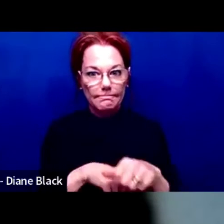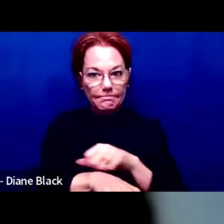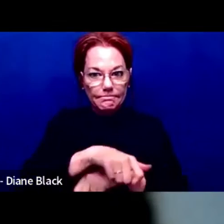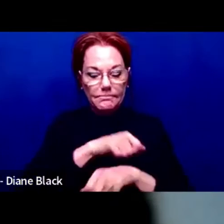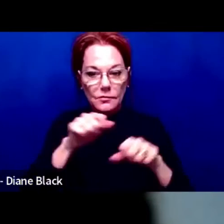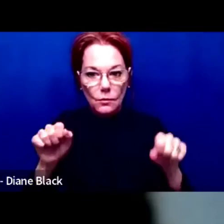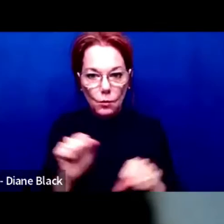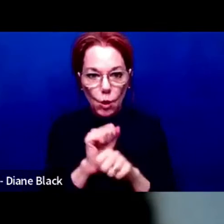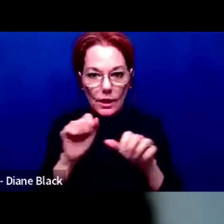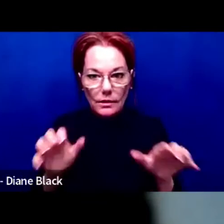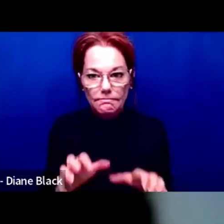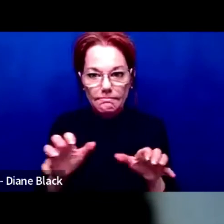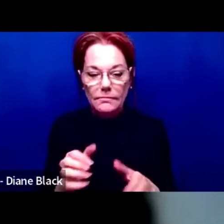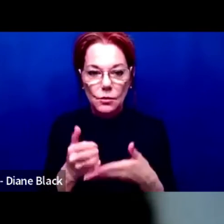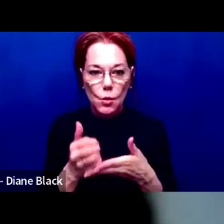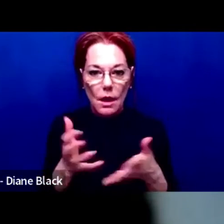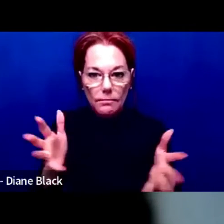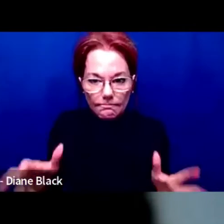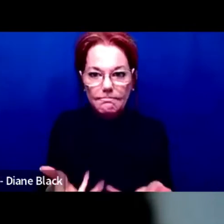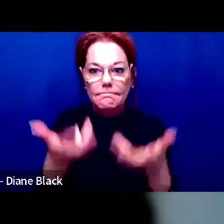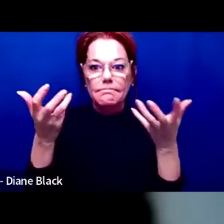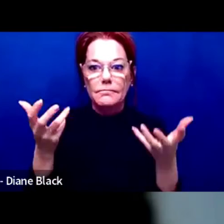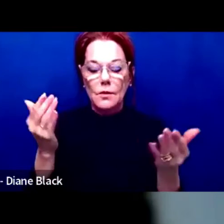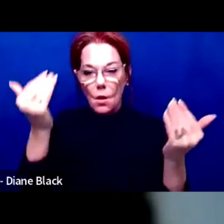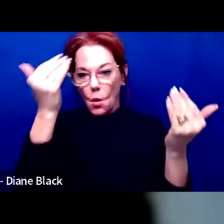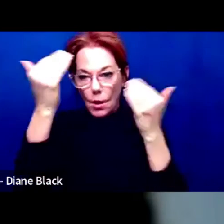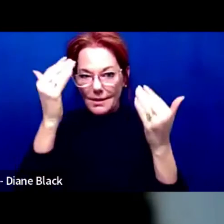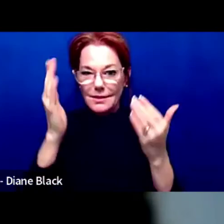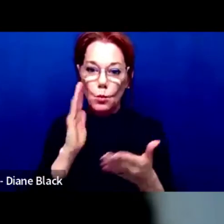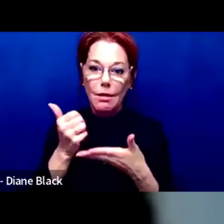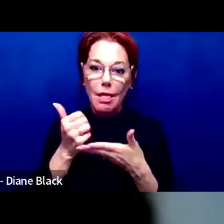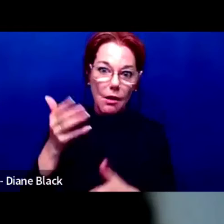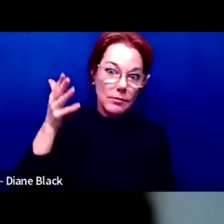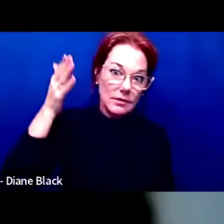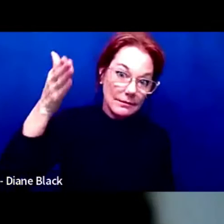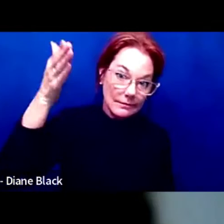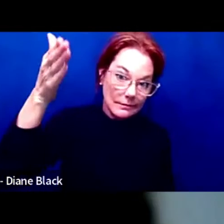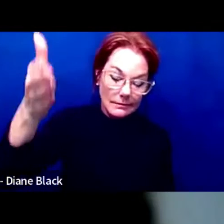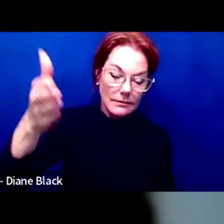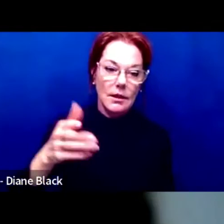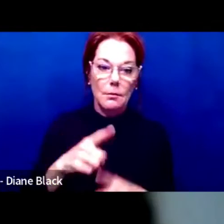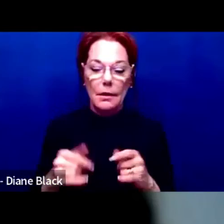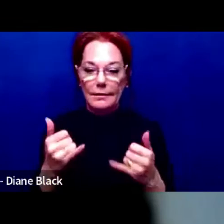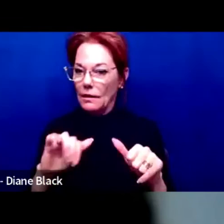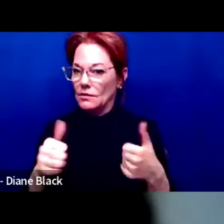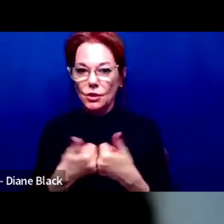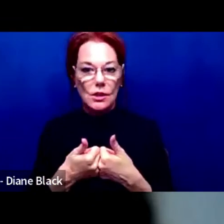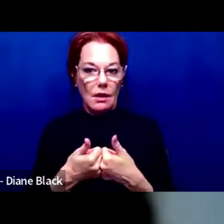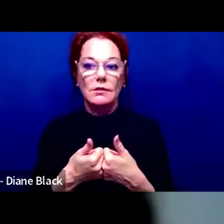help bring awareness is going to help in the long run. But there you know, it is, it is a challenge at this point. And we